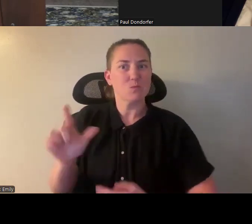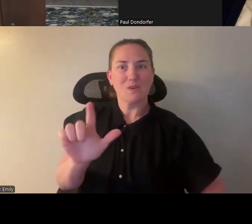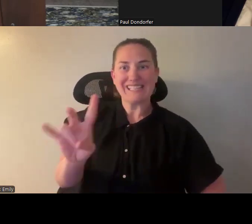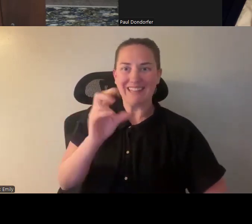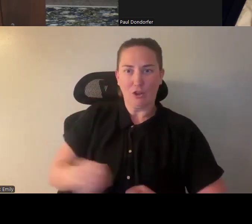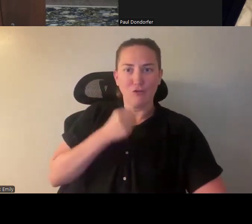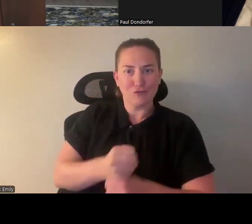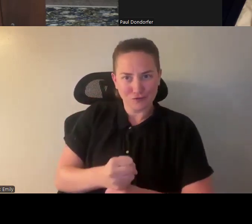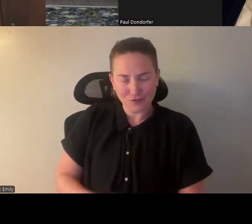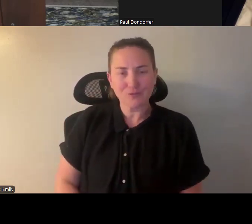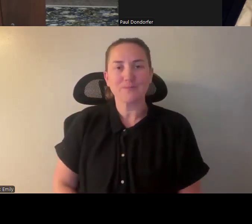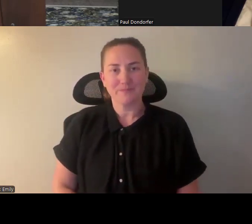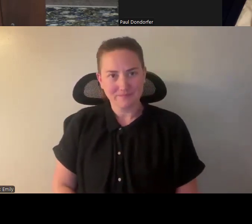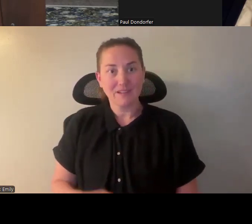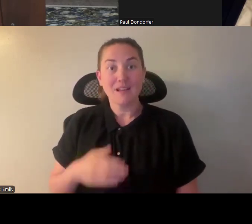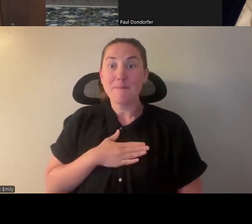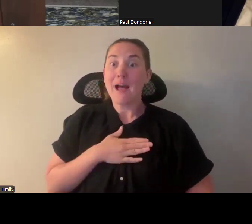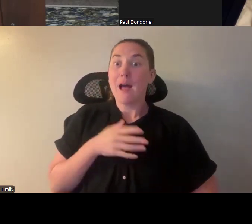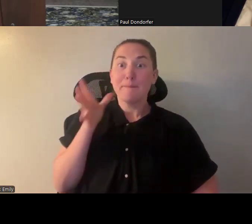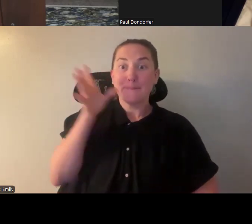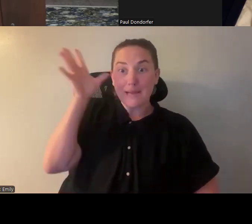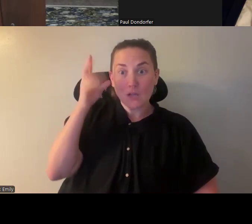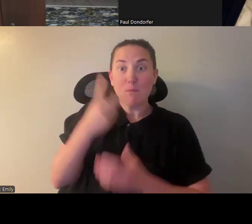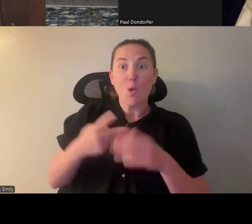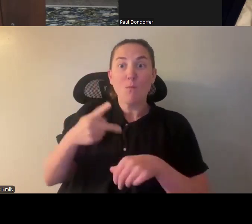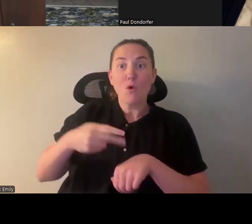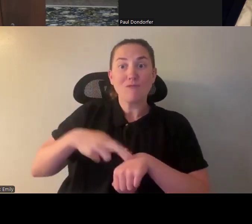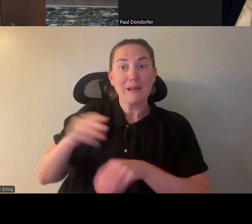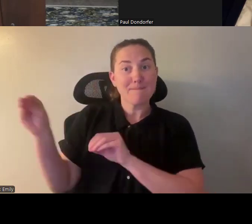my life I'm the son of two Puerto Rican migrants who came here in the early '9s